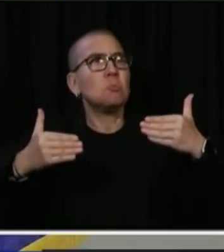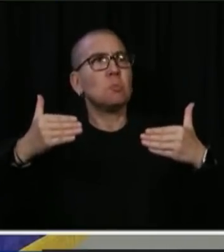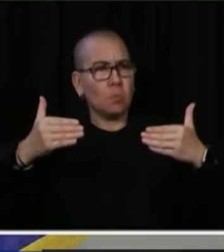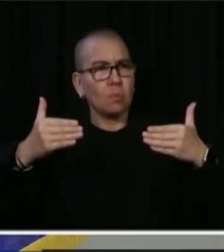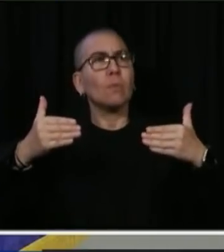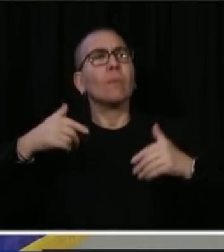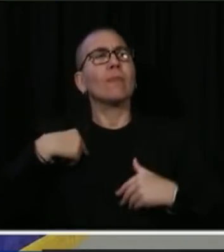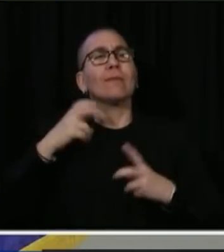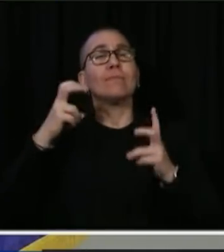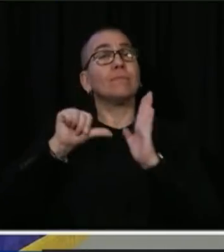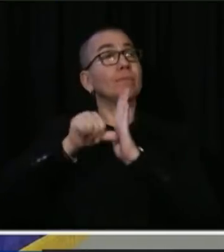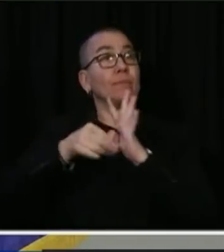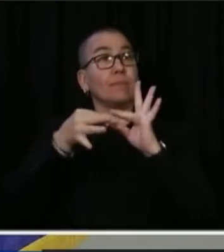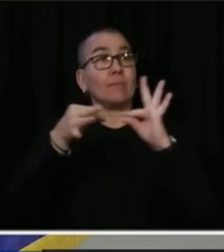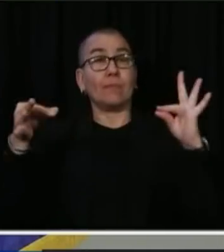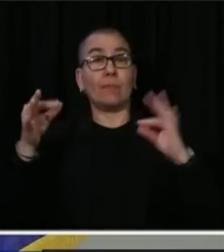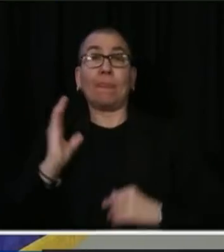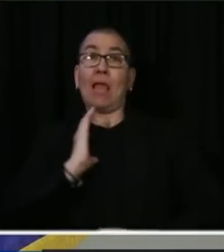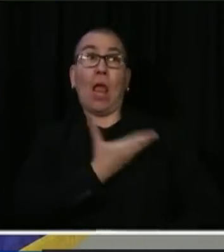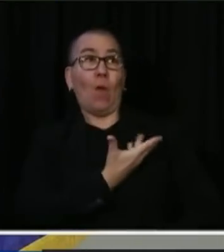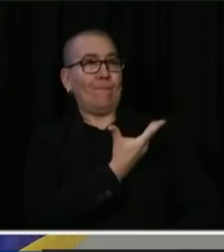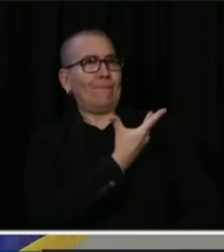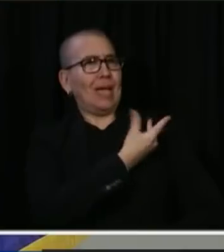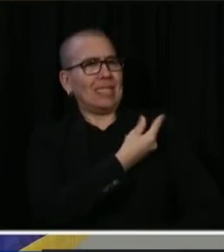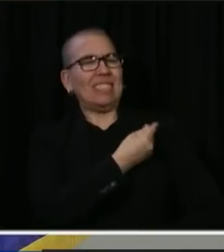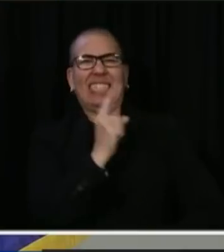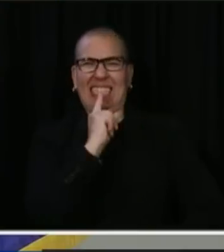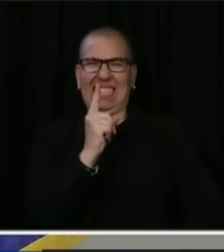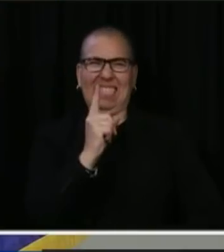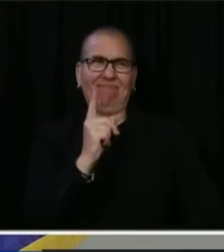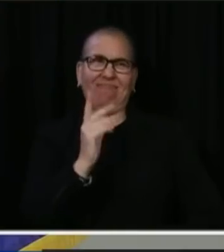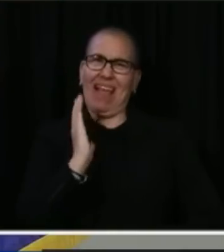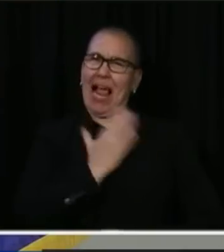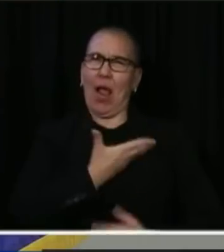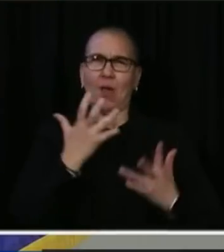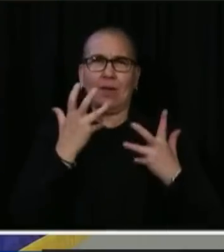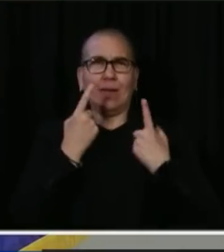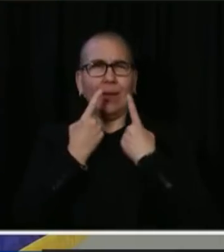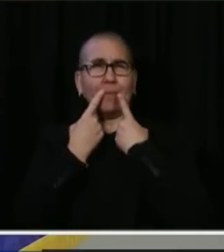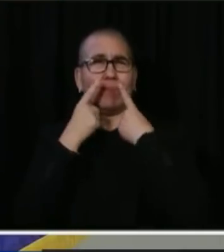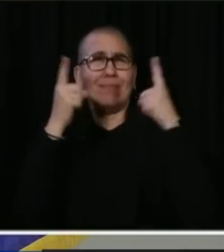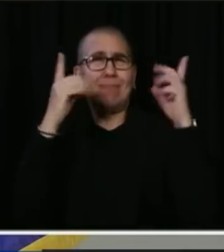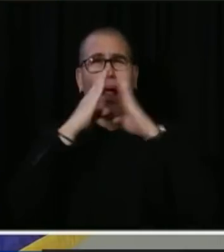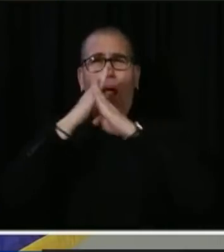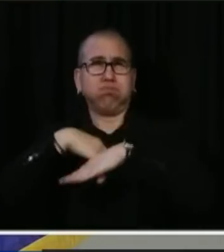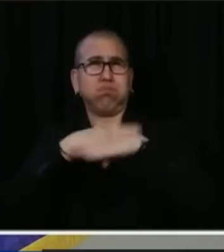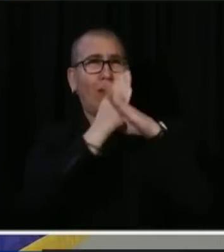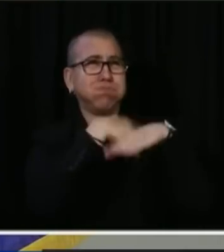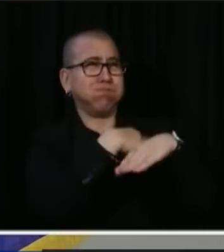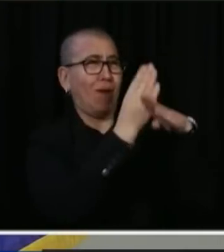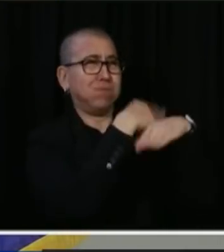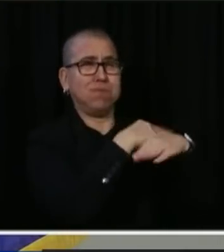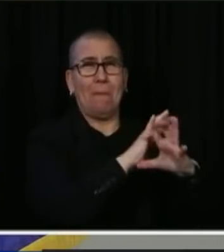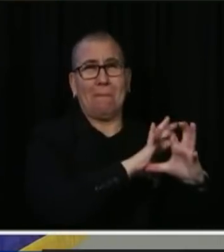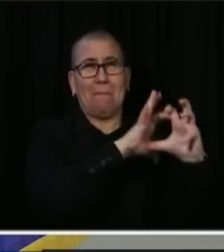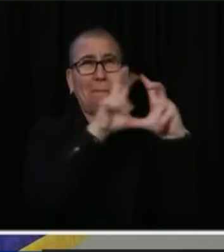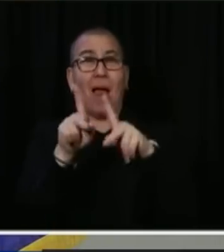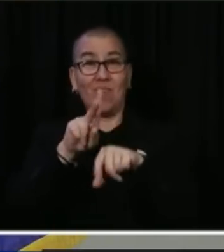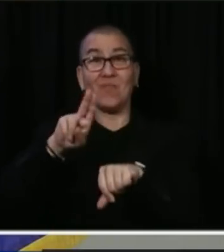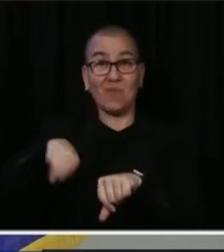THEIR IMMEDIATE FAMILY, YOU HAD AN OPPORTUNITY TO SLOW IT.